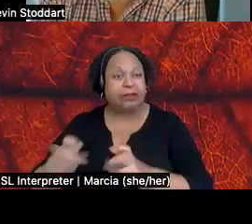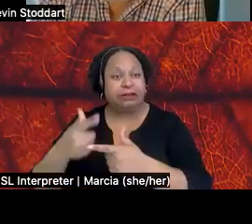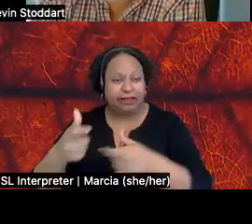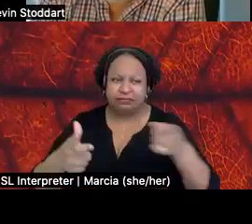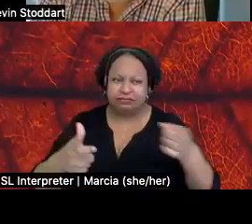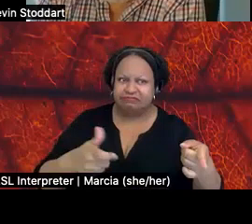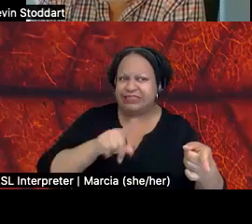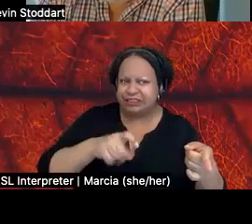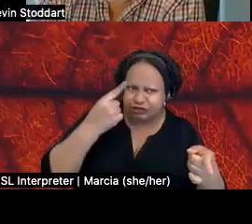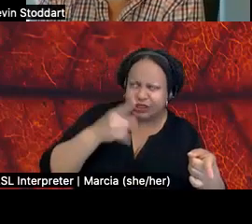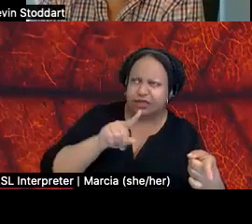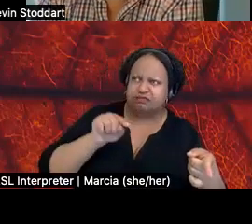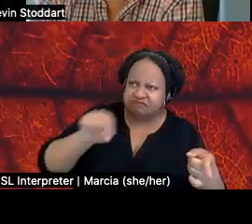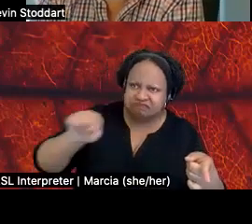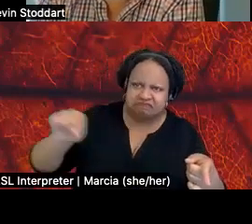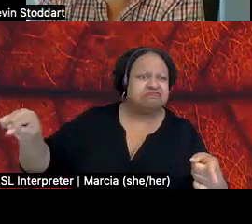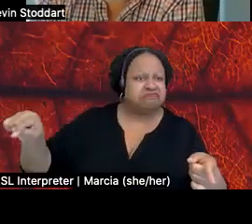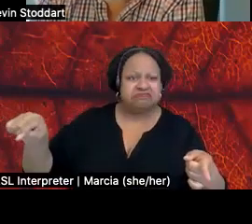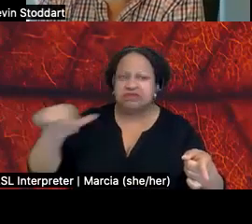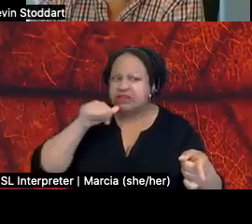Fourth and maybe most importantly,